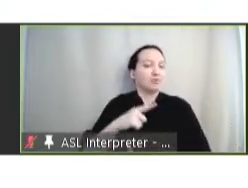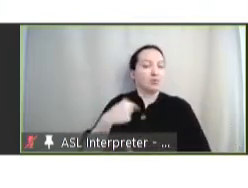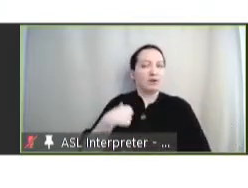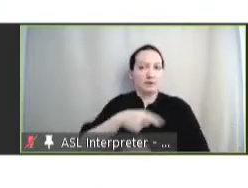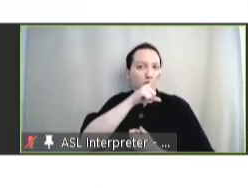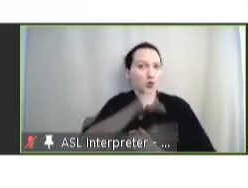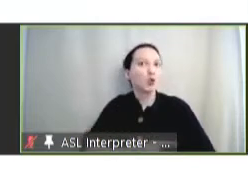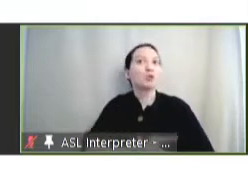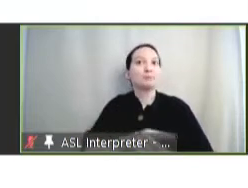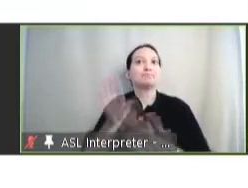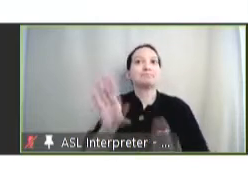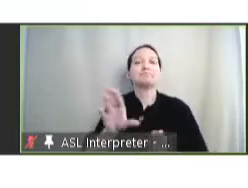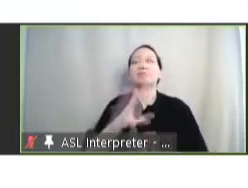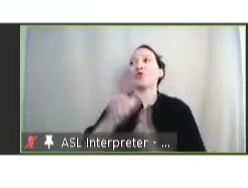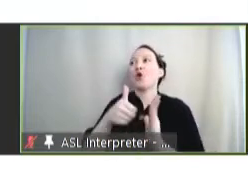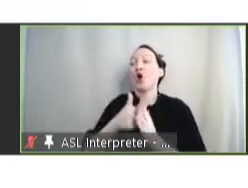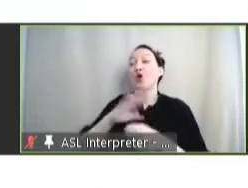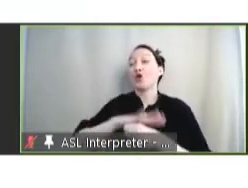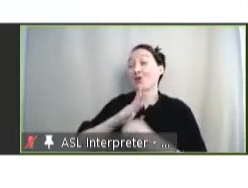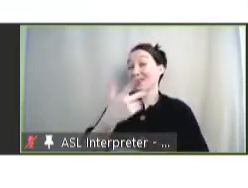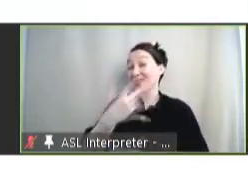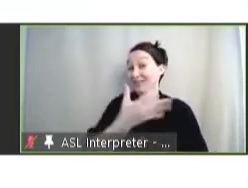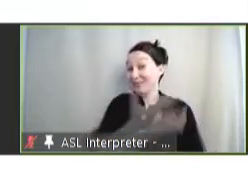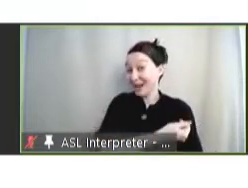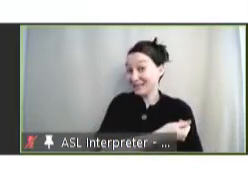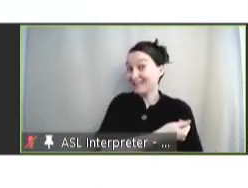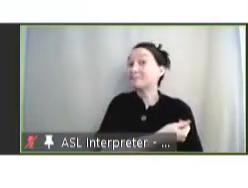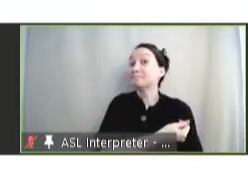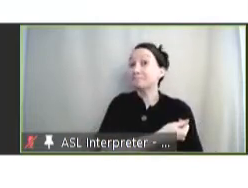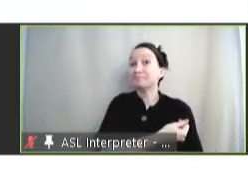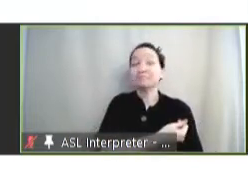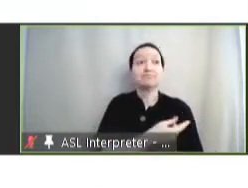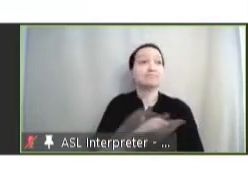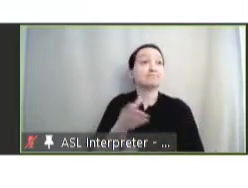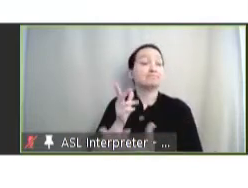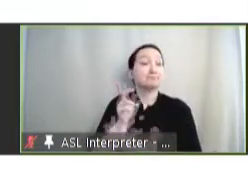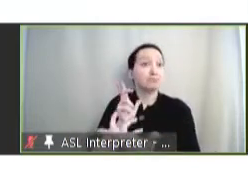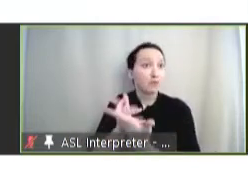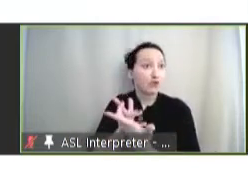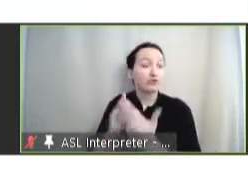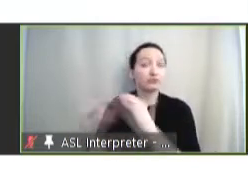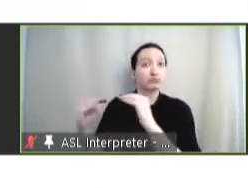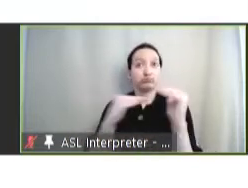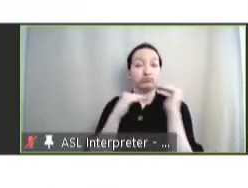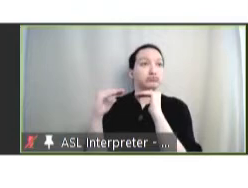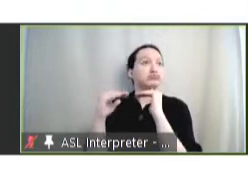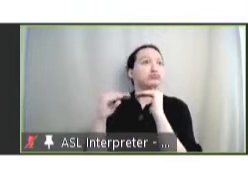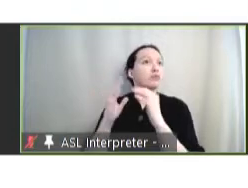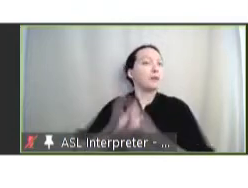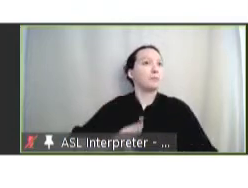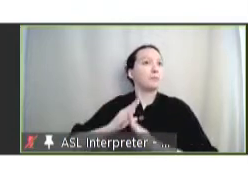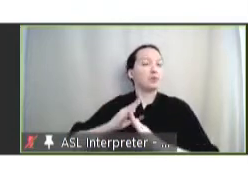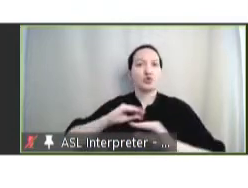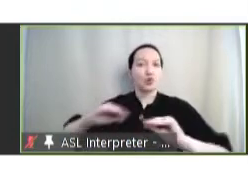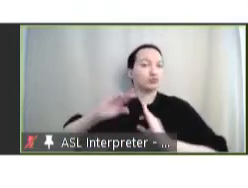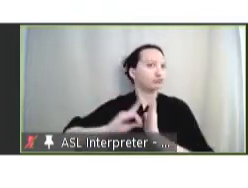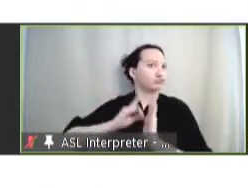that all COVID vaccinations are served with equity and protects from discrimination. Next slide.